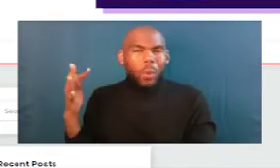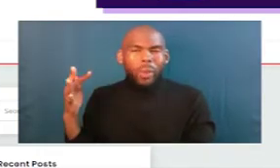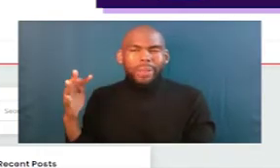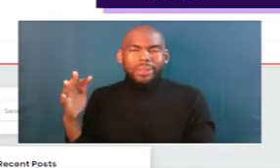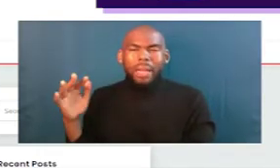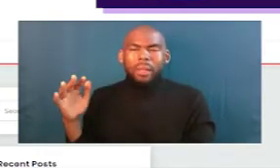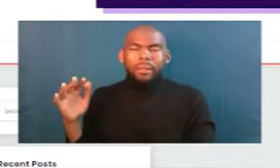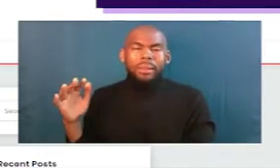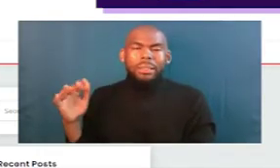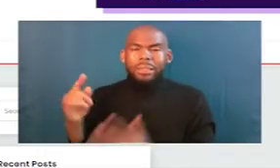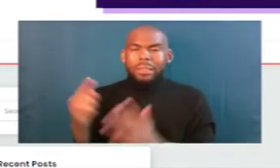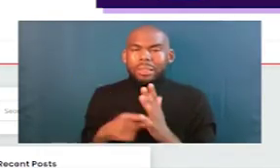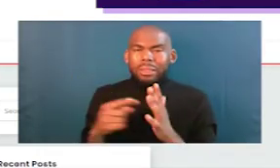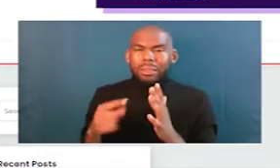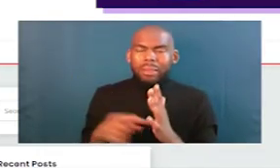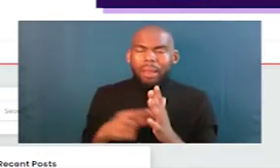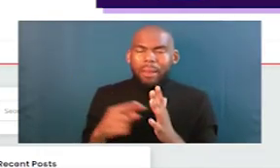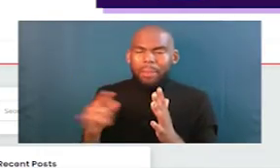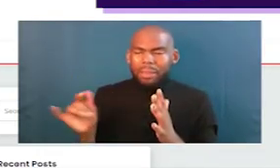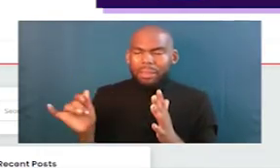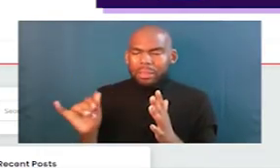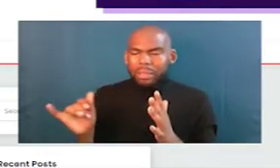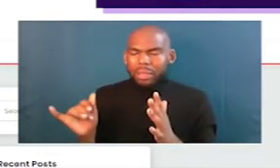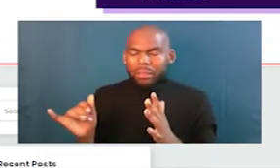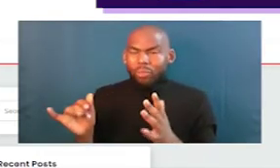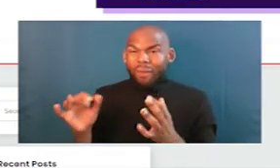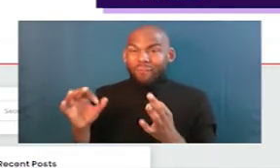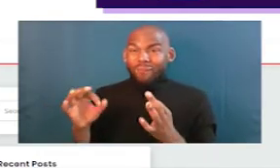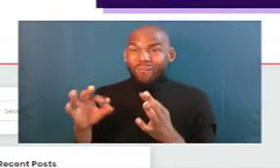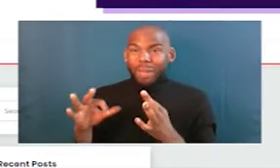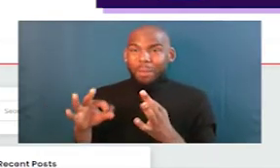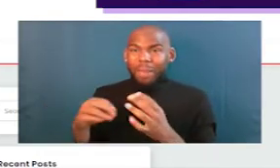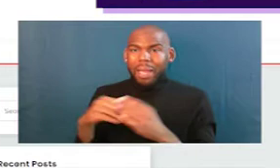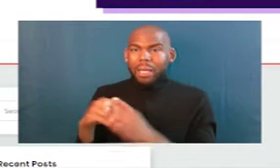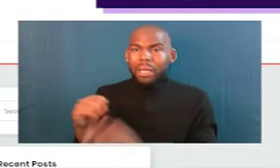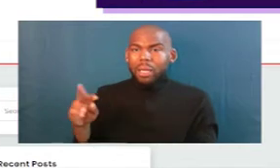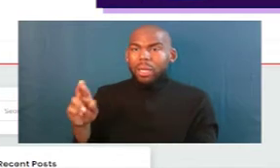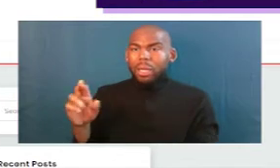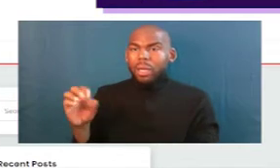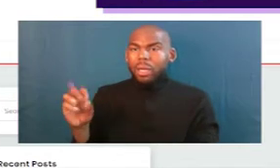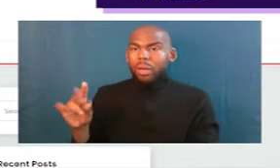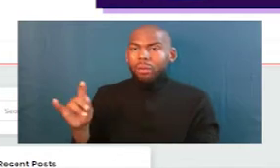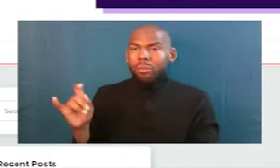sometimes it's a little bit of a feedback within the browser, but I didn't hear anything